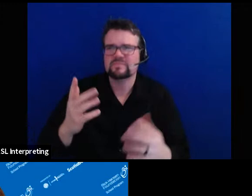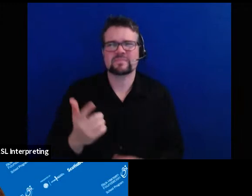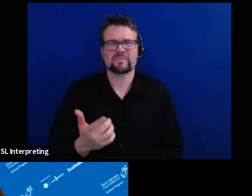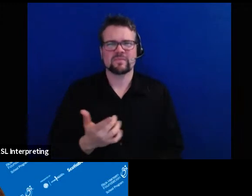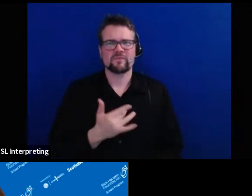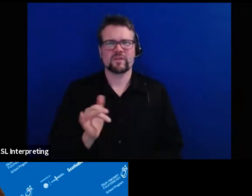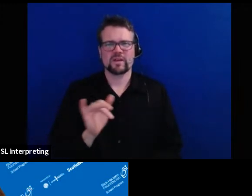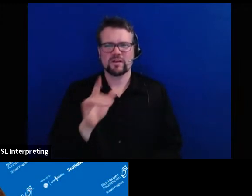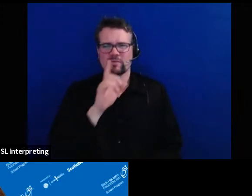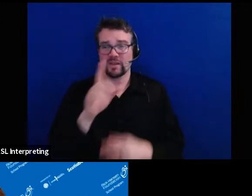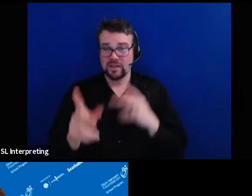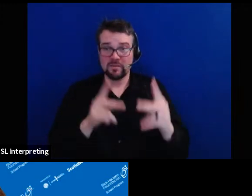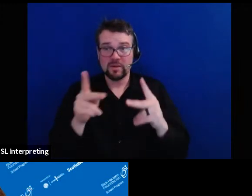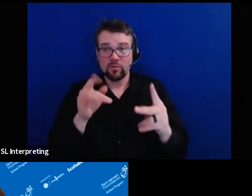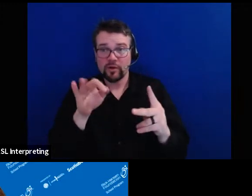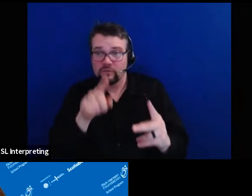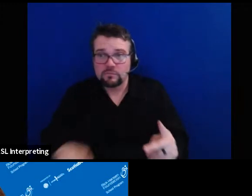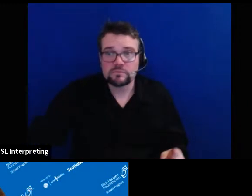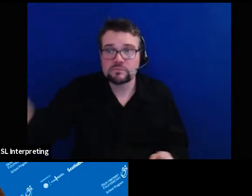IF THEY HAD A GREATER UNDERSTANDING OF WHAT